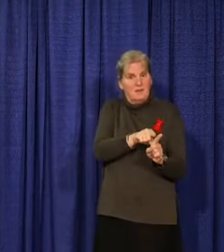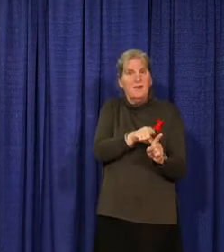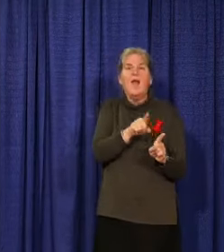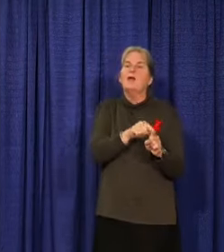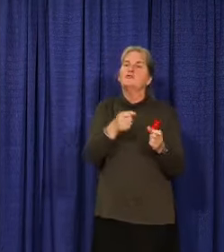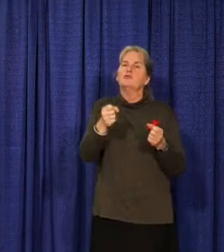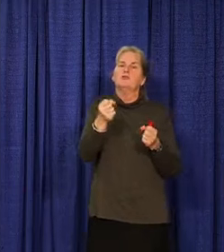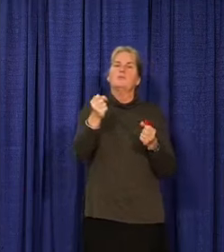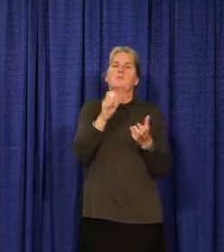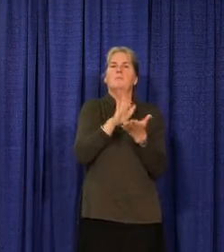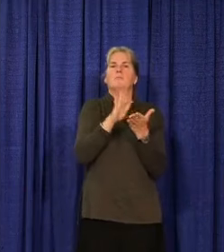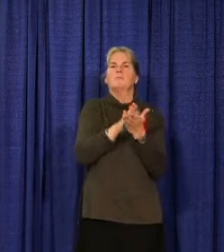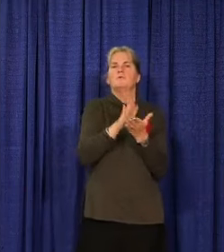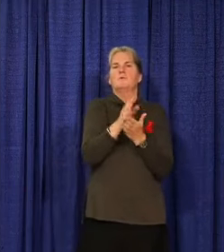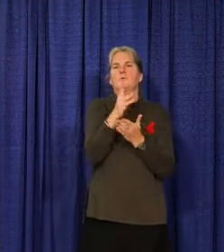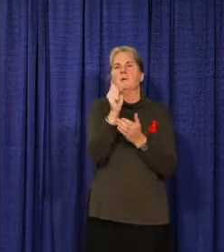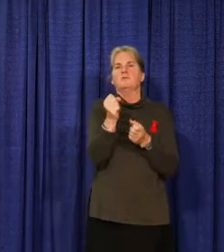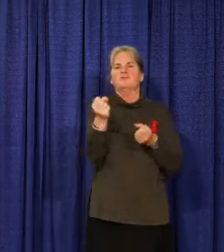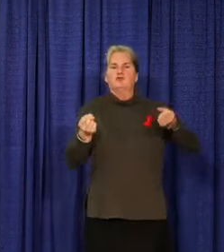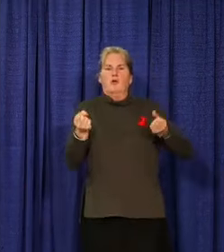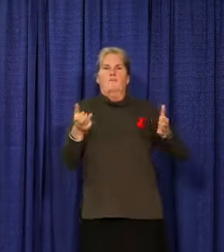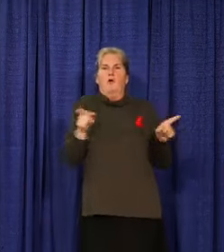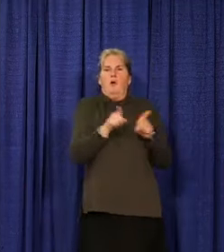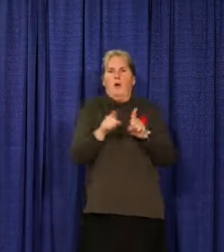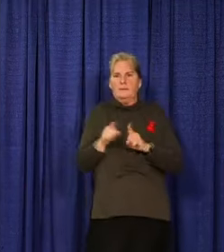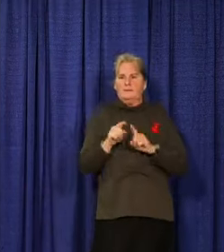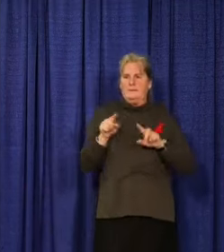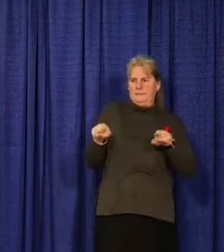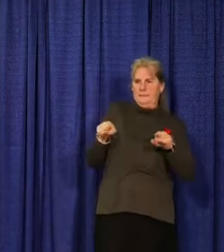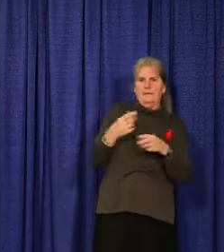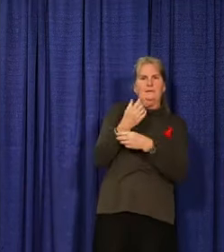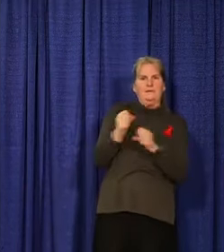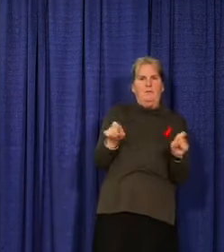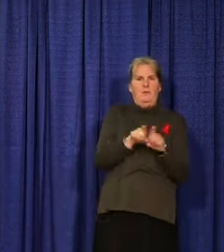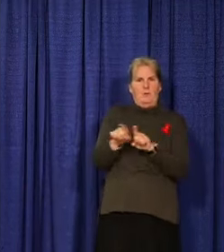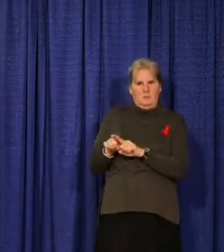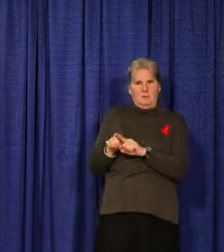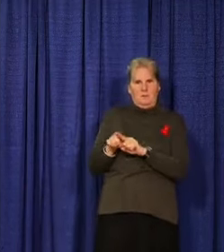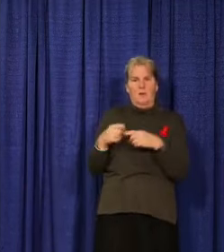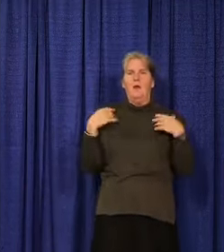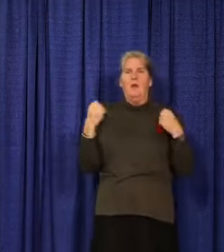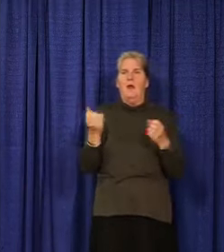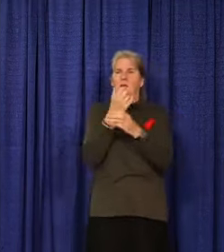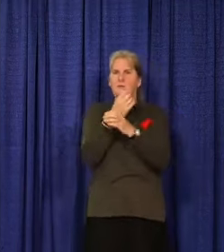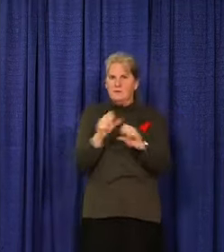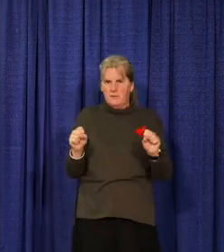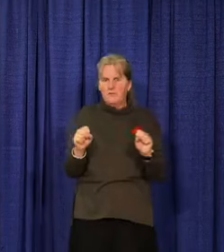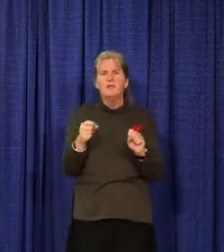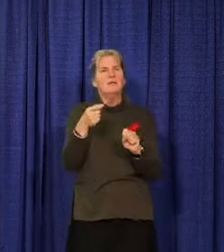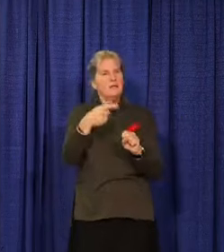well as school bus drivers. To meet the health and safety guidelines, students and